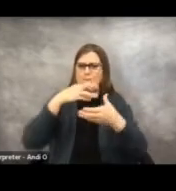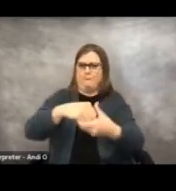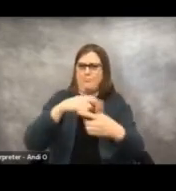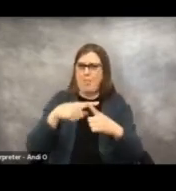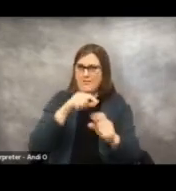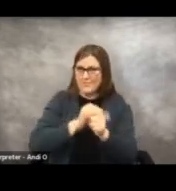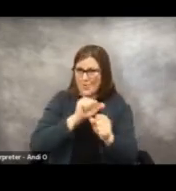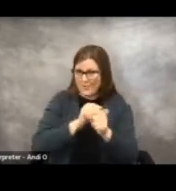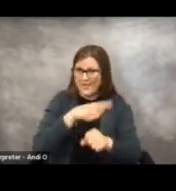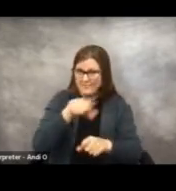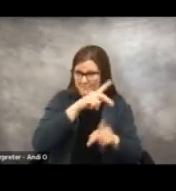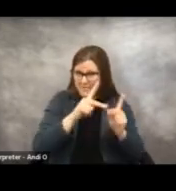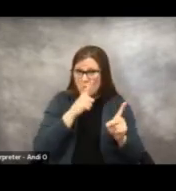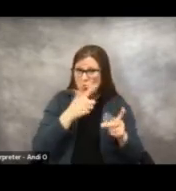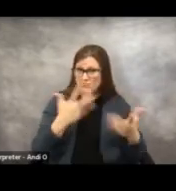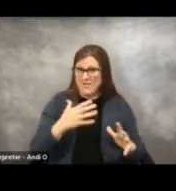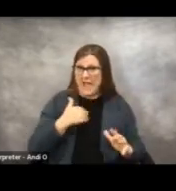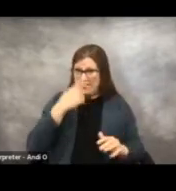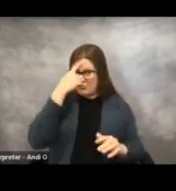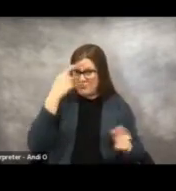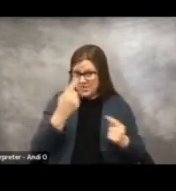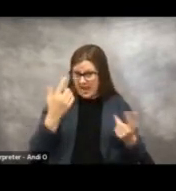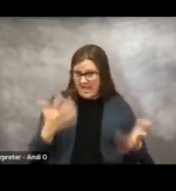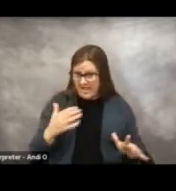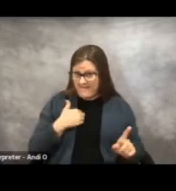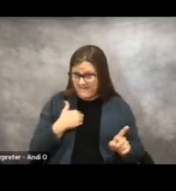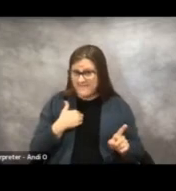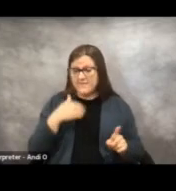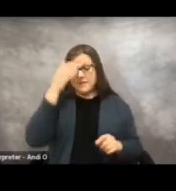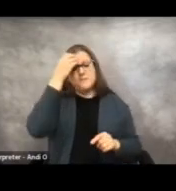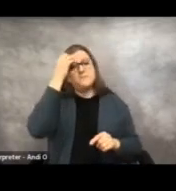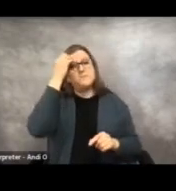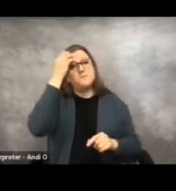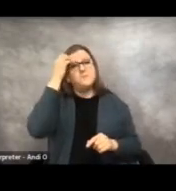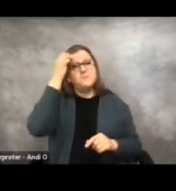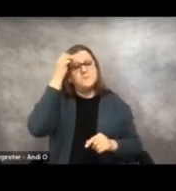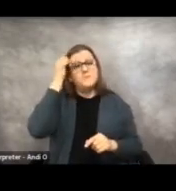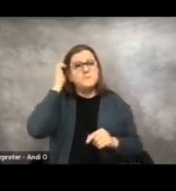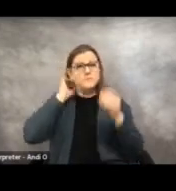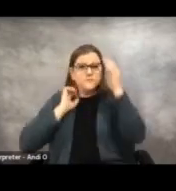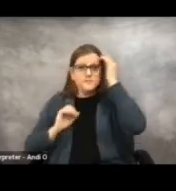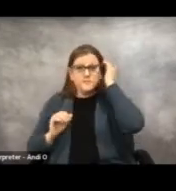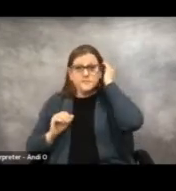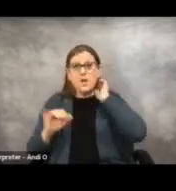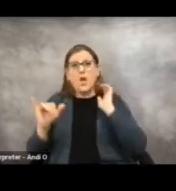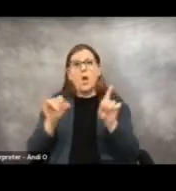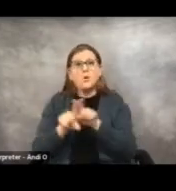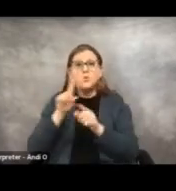with brain injury. Also, the research in our offender populations is is giving us